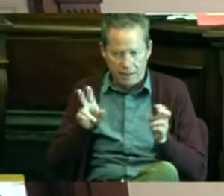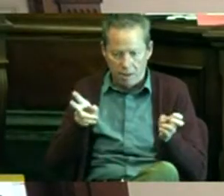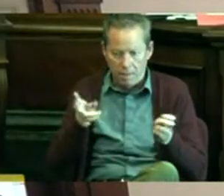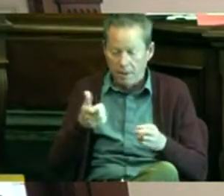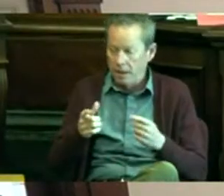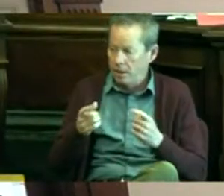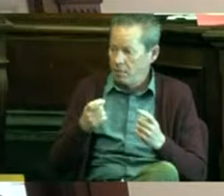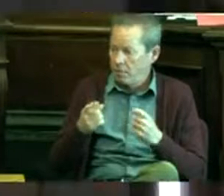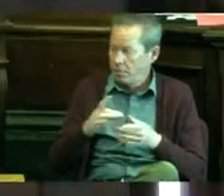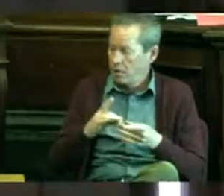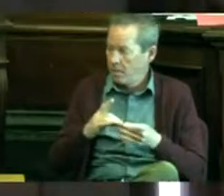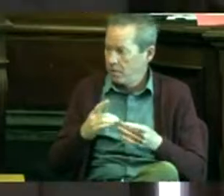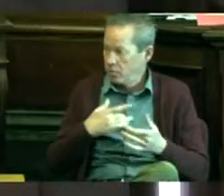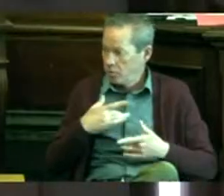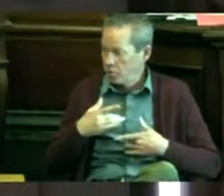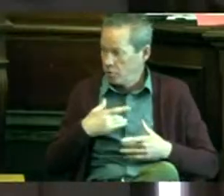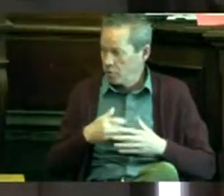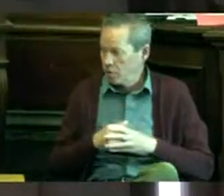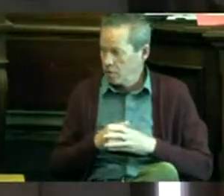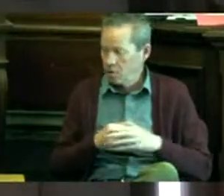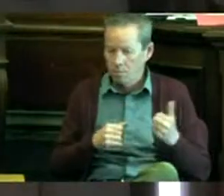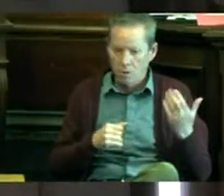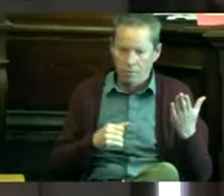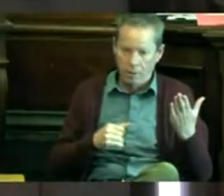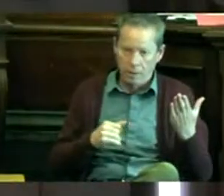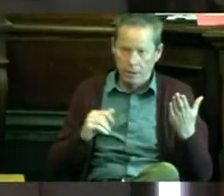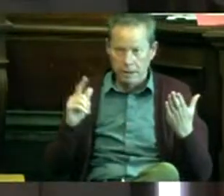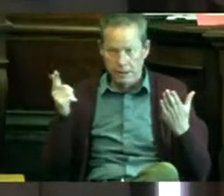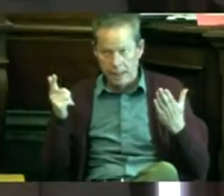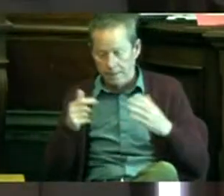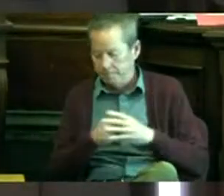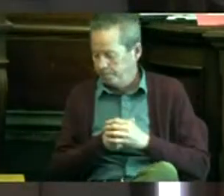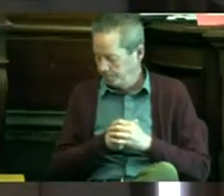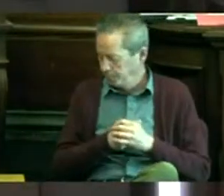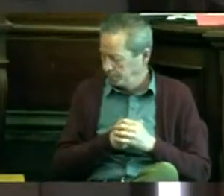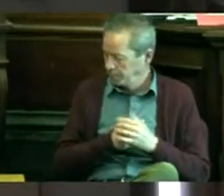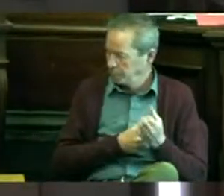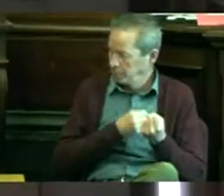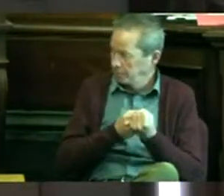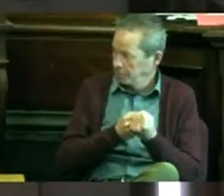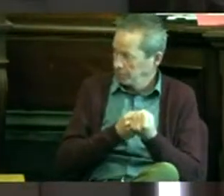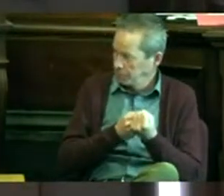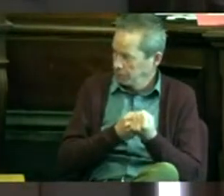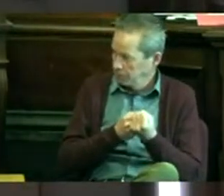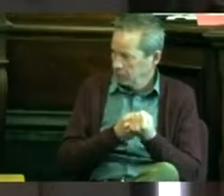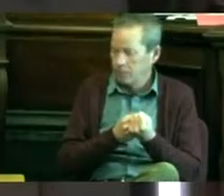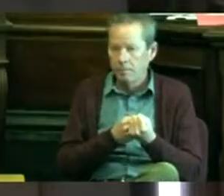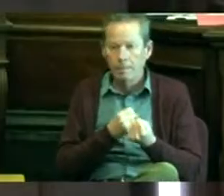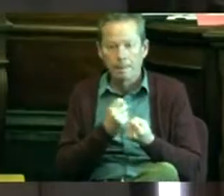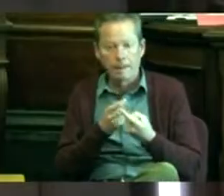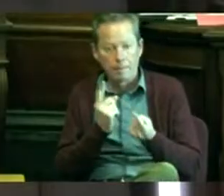implementation. This is what we received a presentation on earlier. Any questions comments